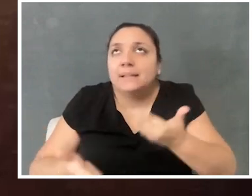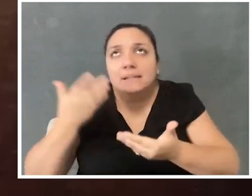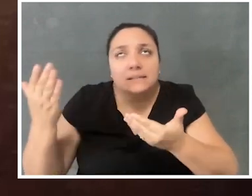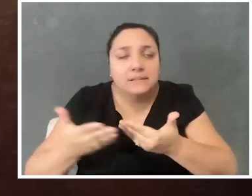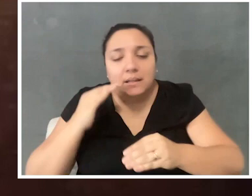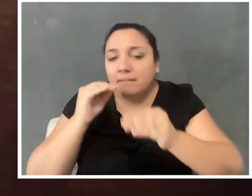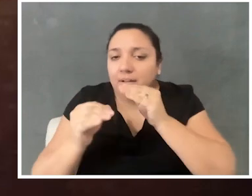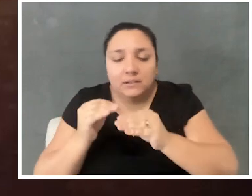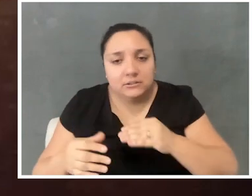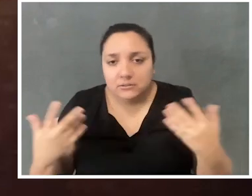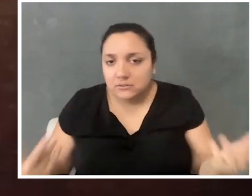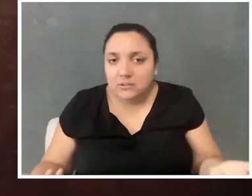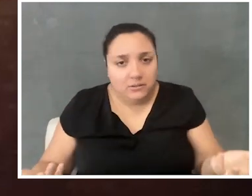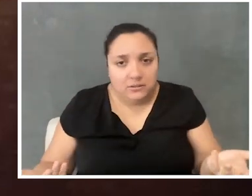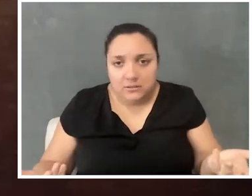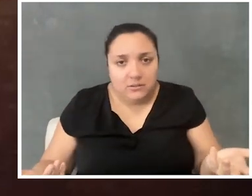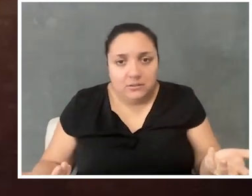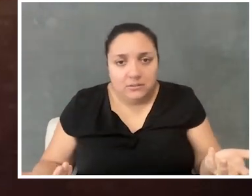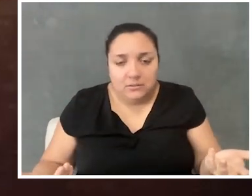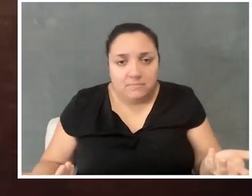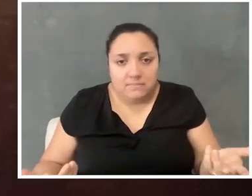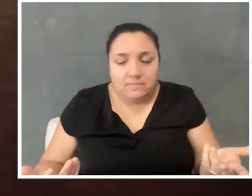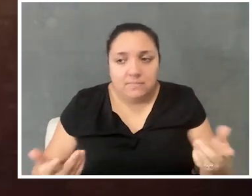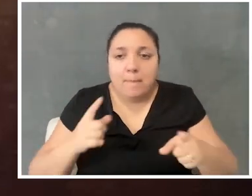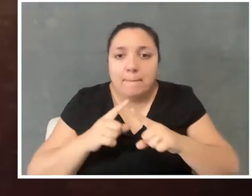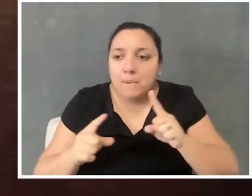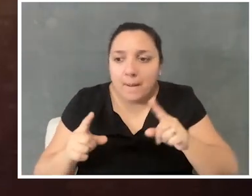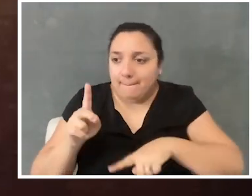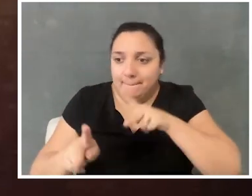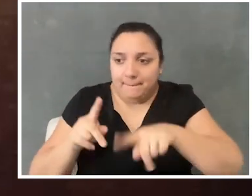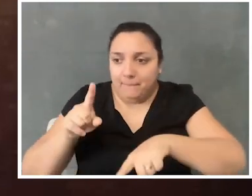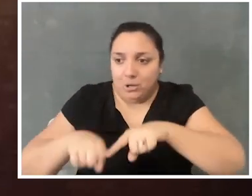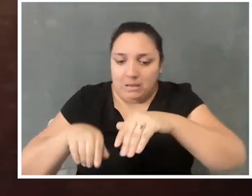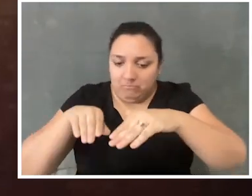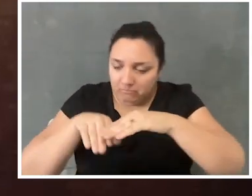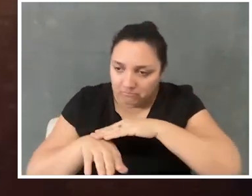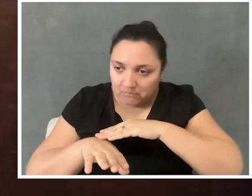However, these are things that are keeping people from voting. If you can't get in, you can't vote.